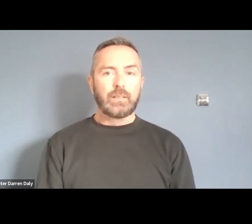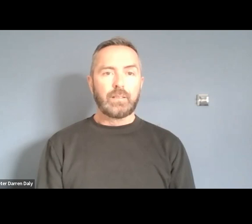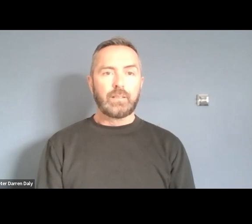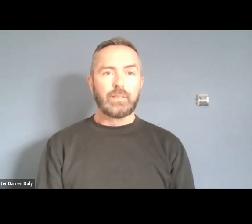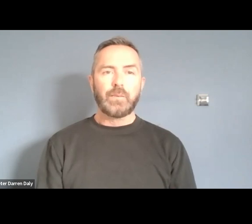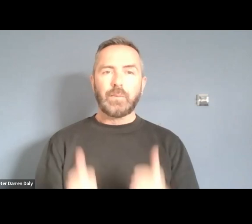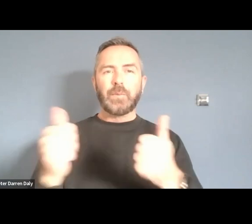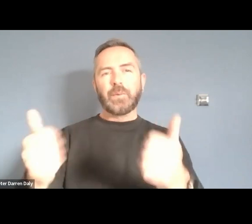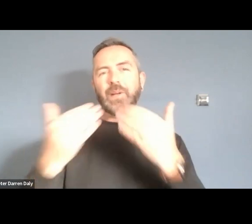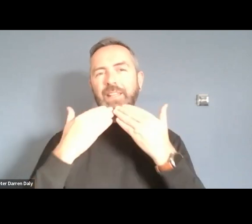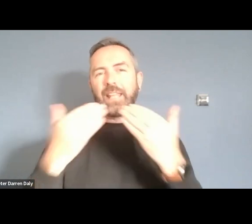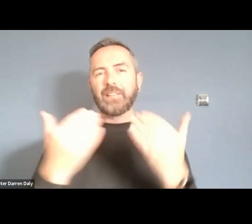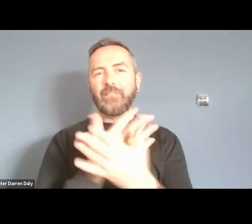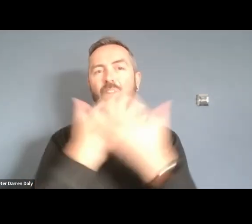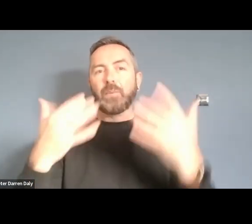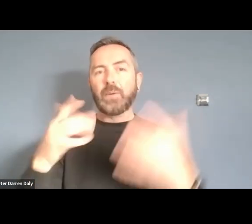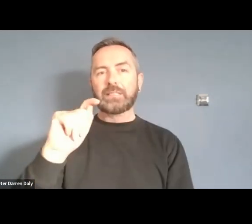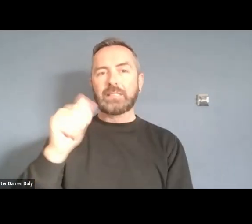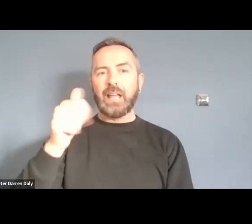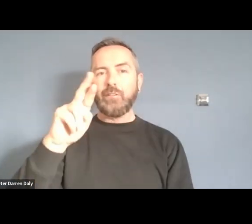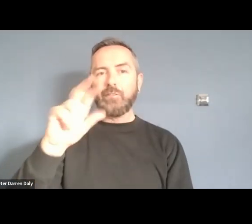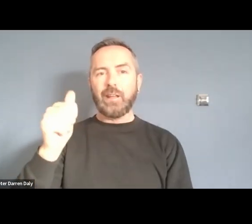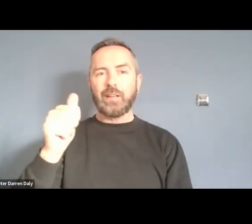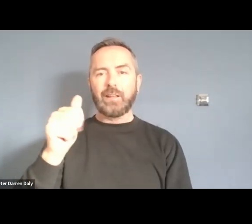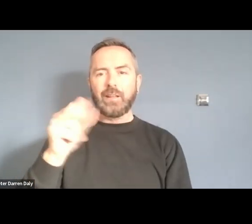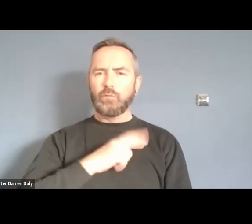Thank you very much Tara and indeed it's very encouraging to hear how